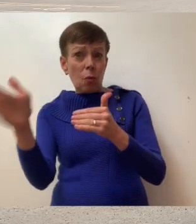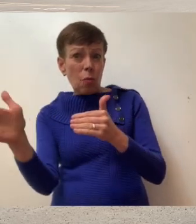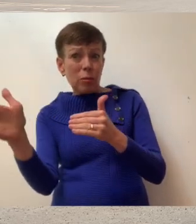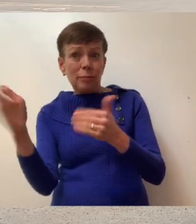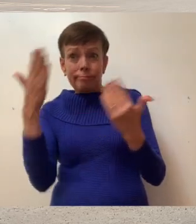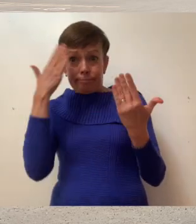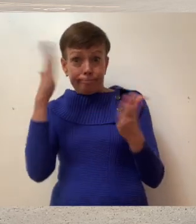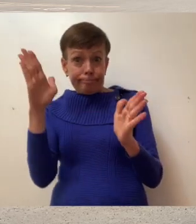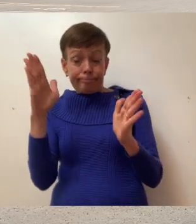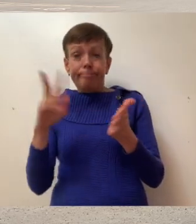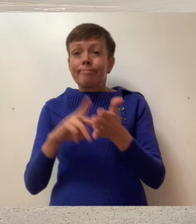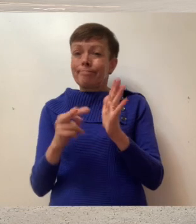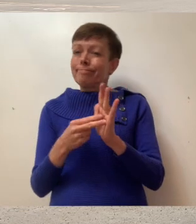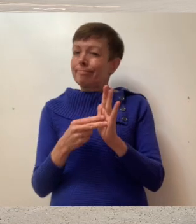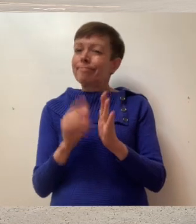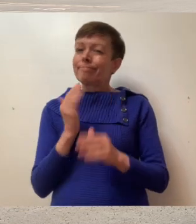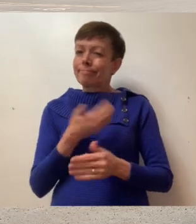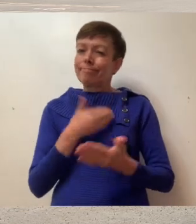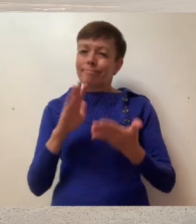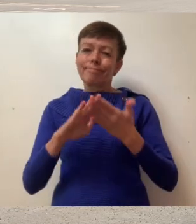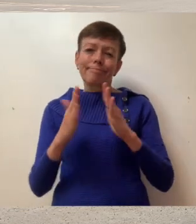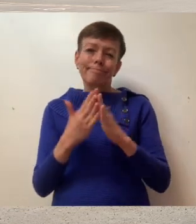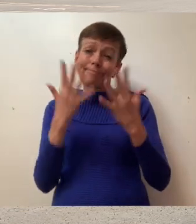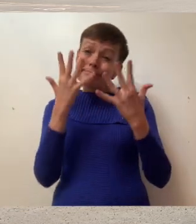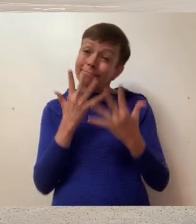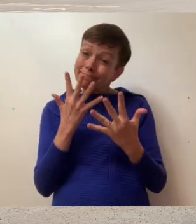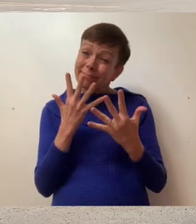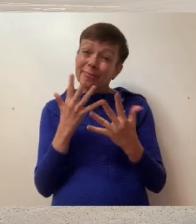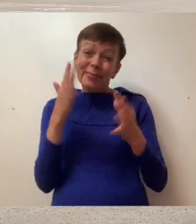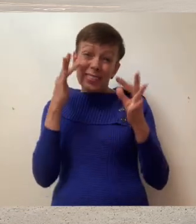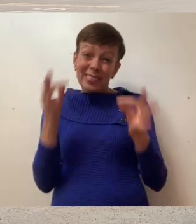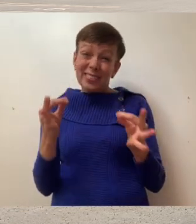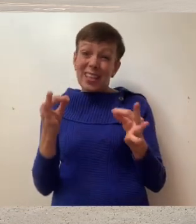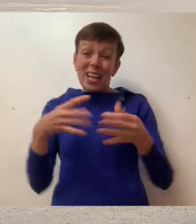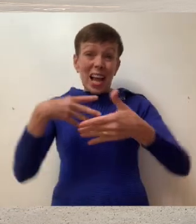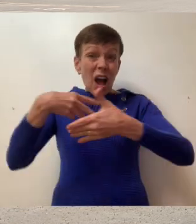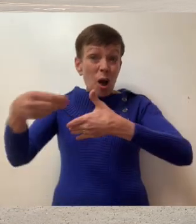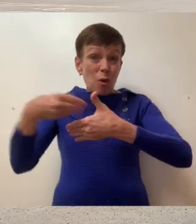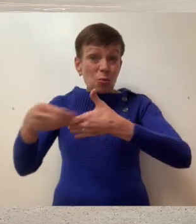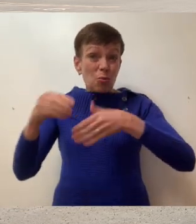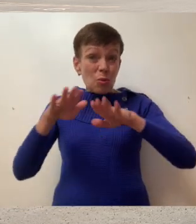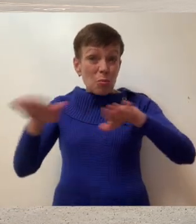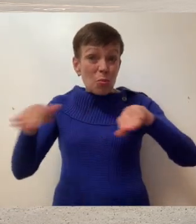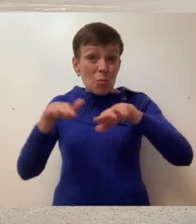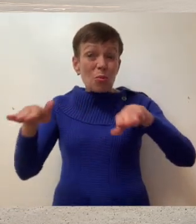Deer has unfortunately decided to keep the outdoor pool closed for the entire 2020 summer